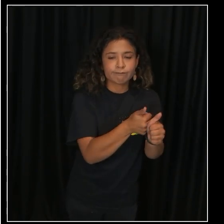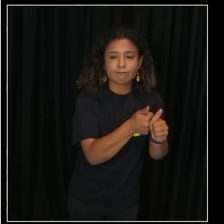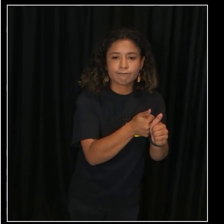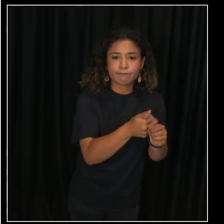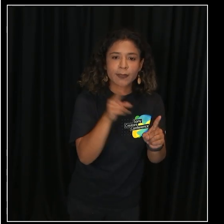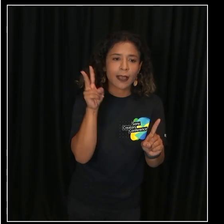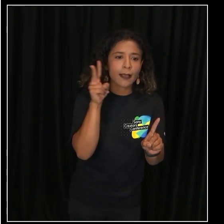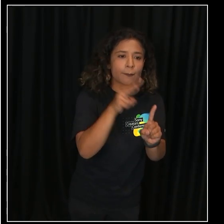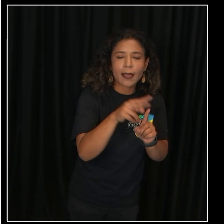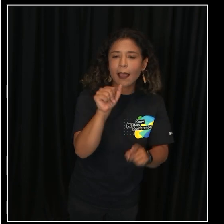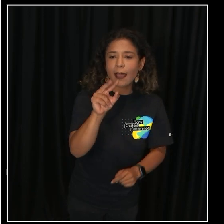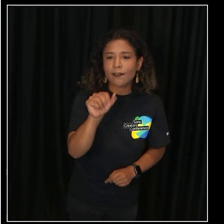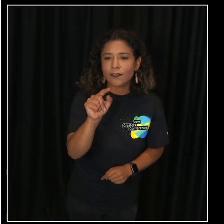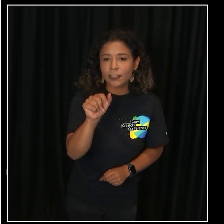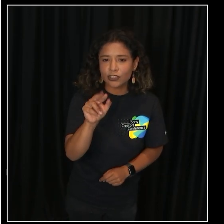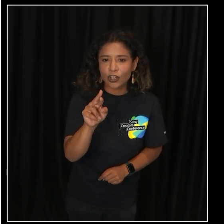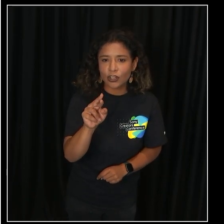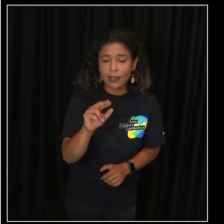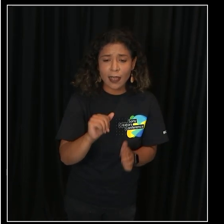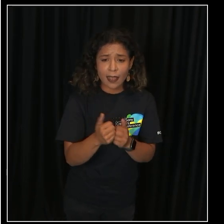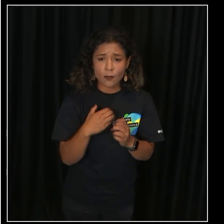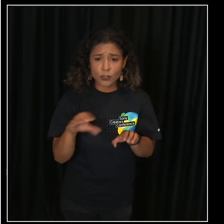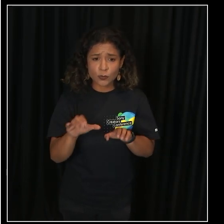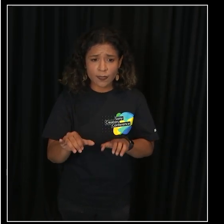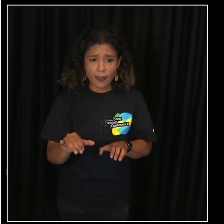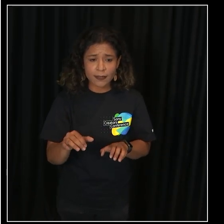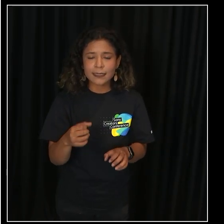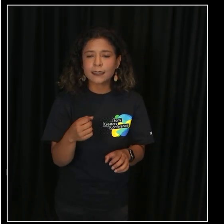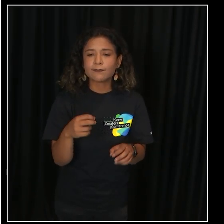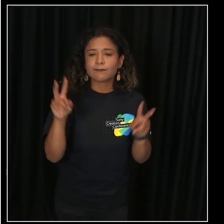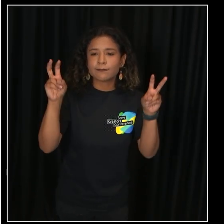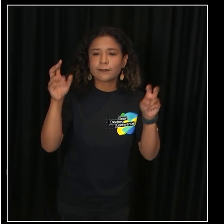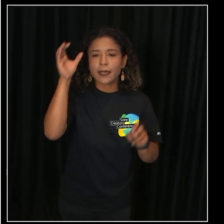The way we do that is with this concept of a safe zone, where the mass can't grow out of it.